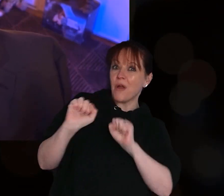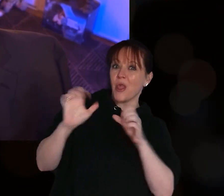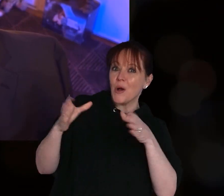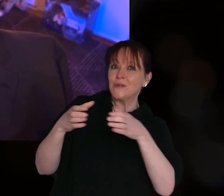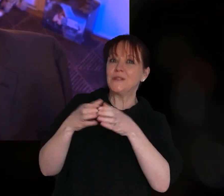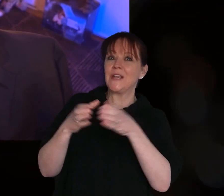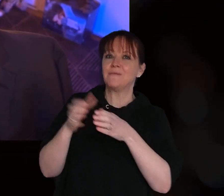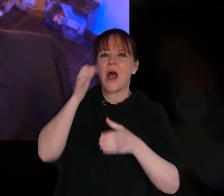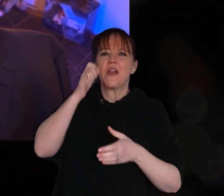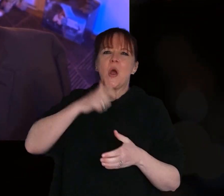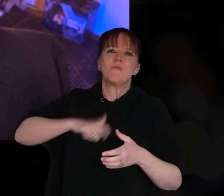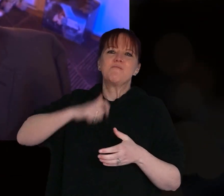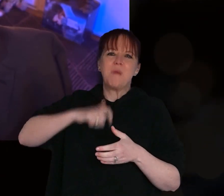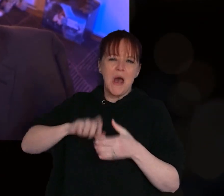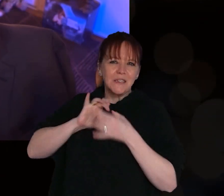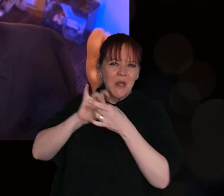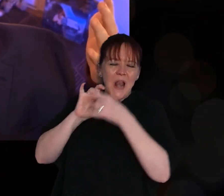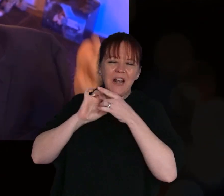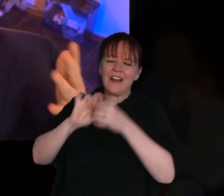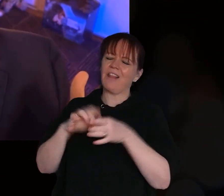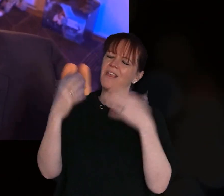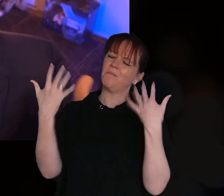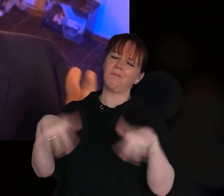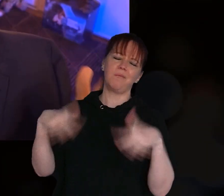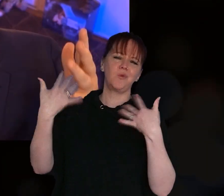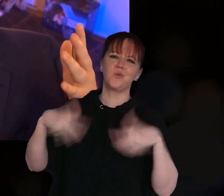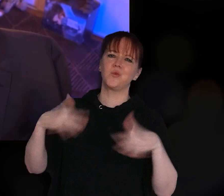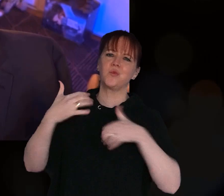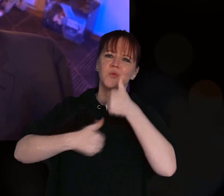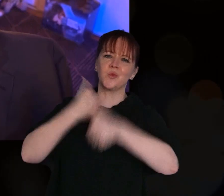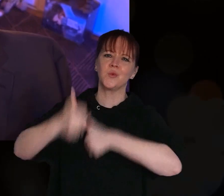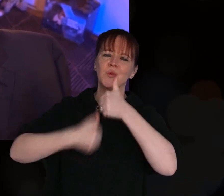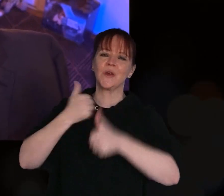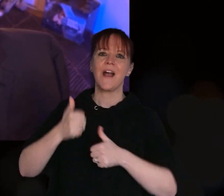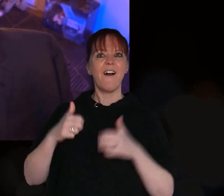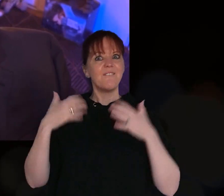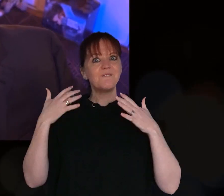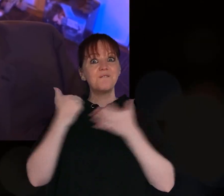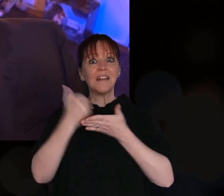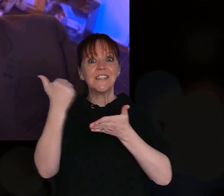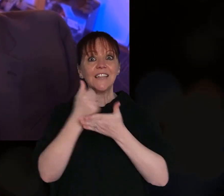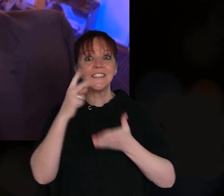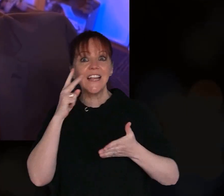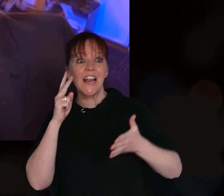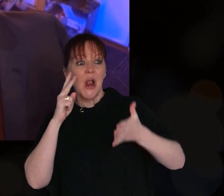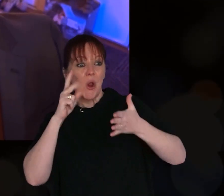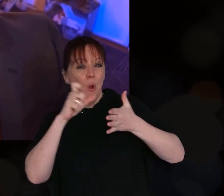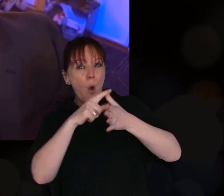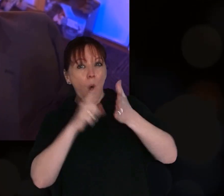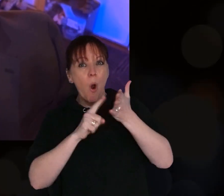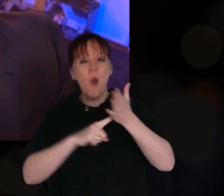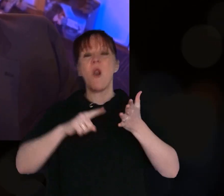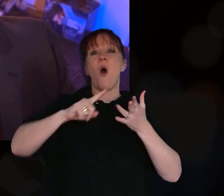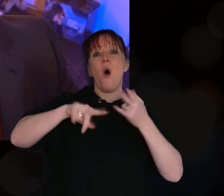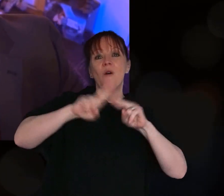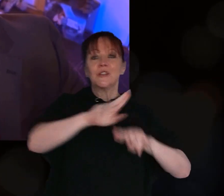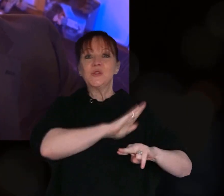It's good to see Call of Duty being nominated for accessibility, I just love that! So to you all, mission successful!